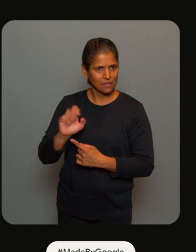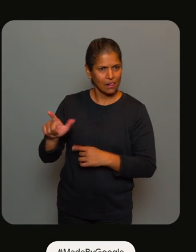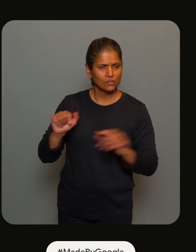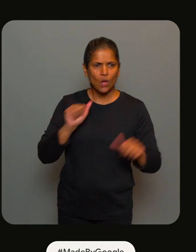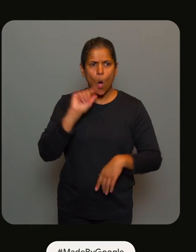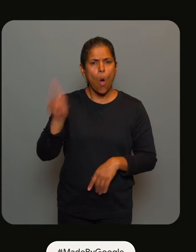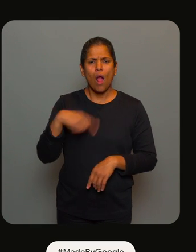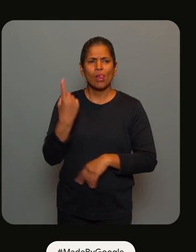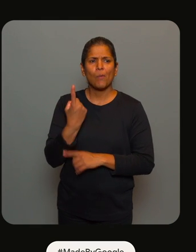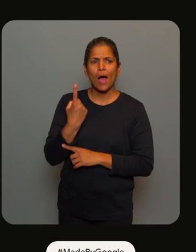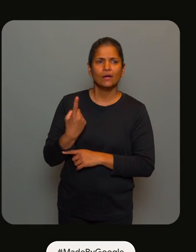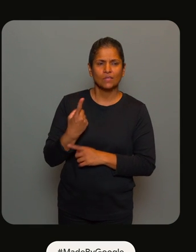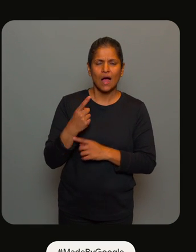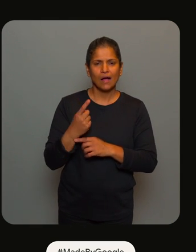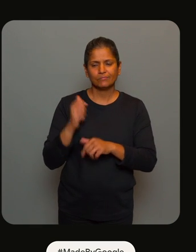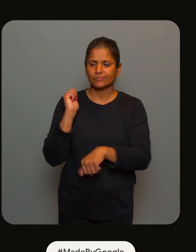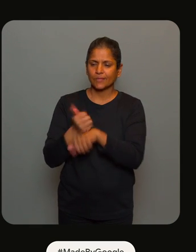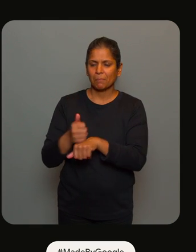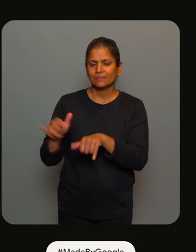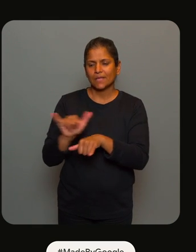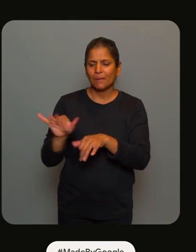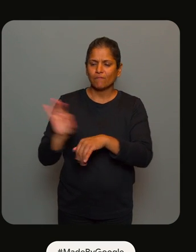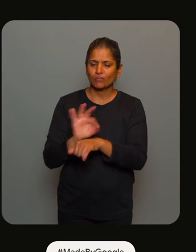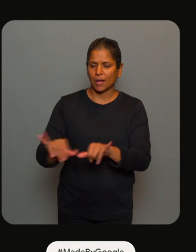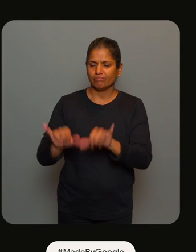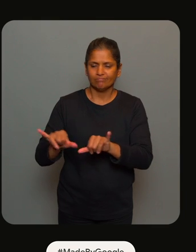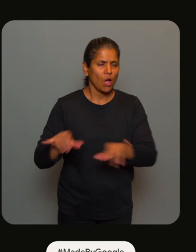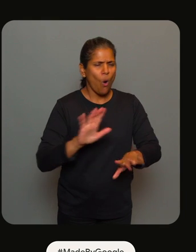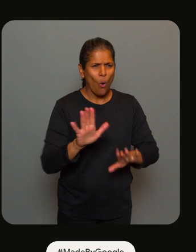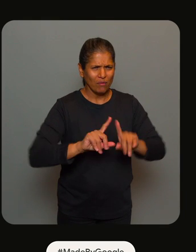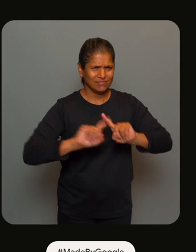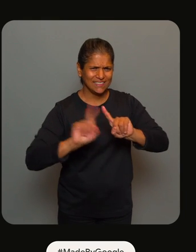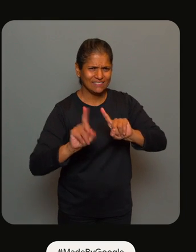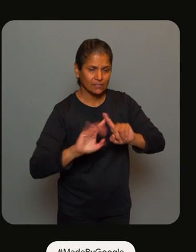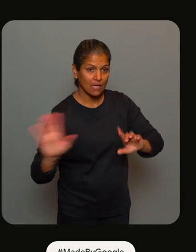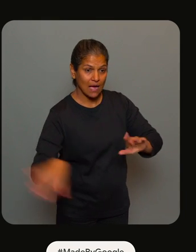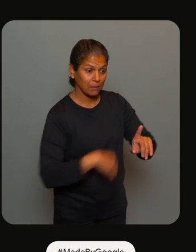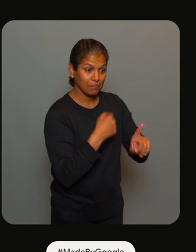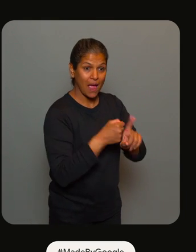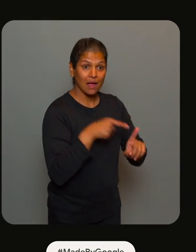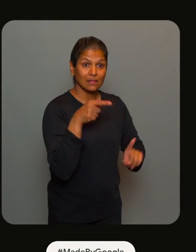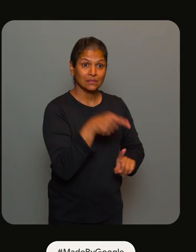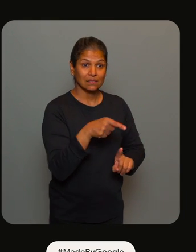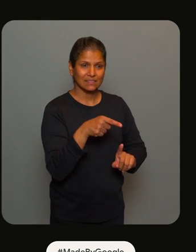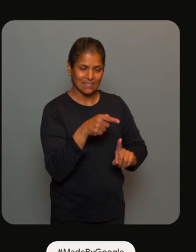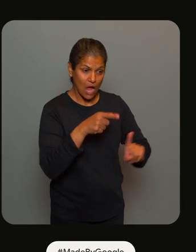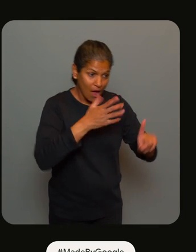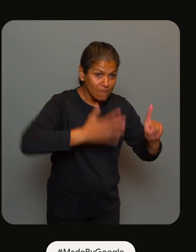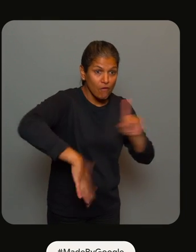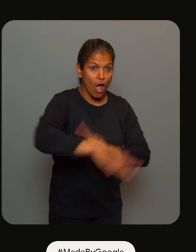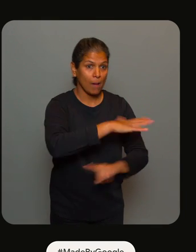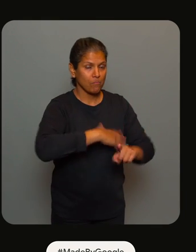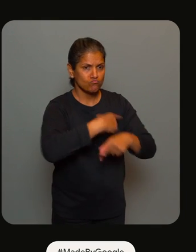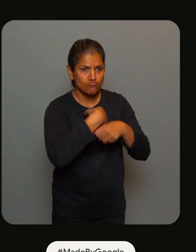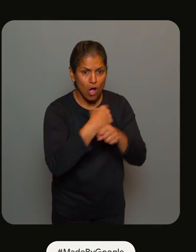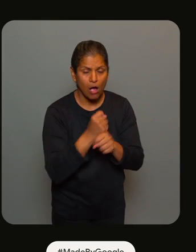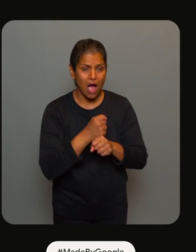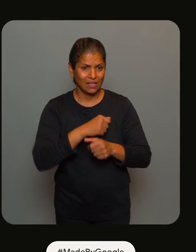We design for impact, too, across everything we do. From product design to manufacturing, and across our